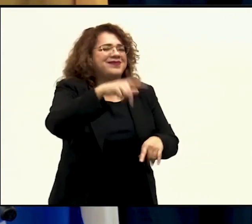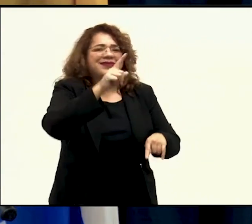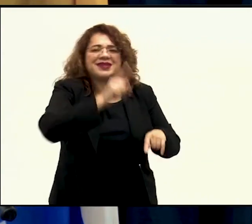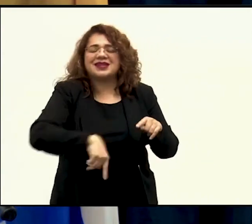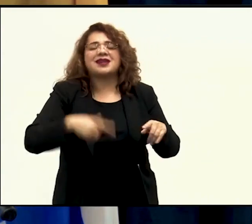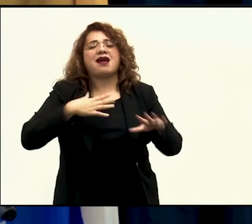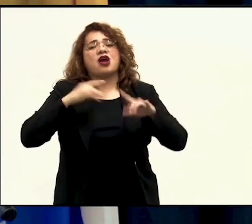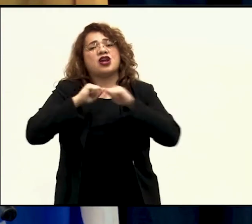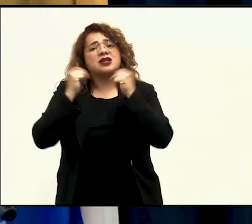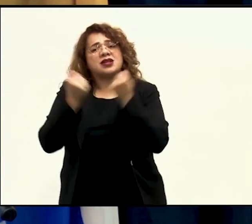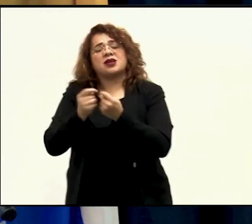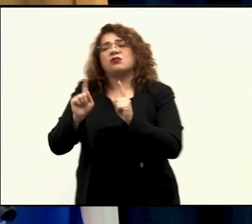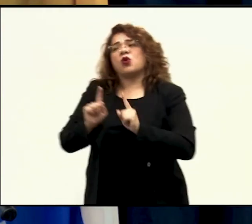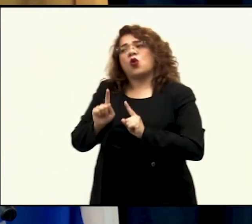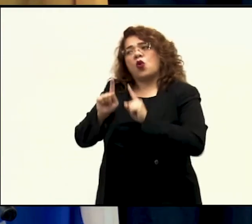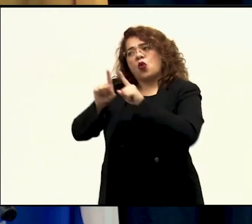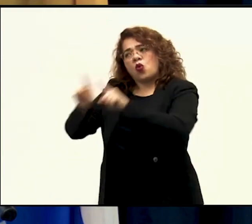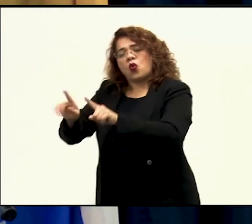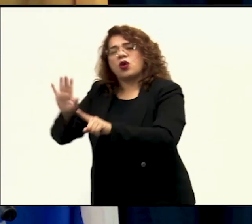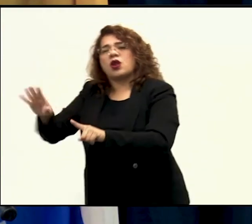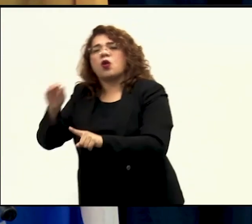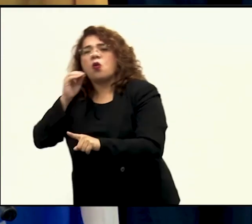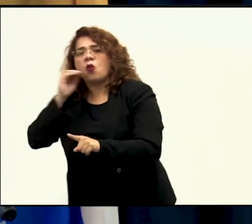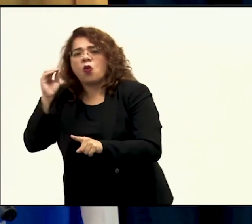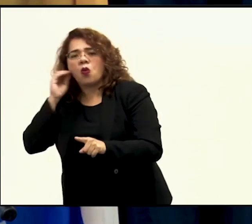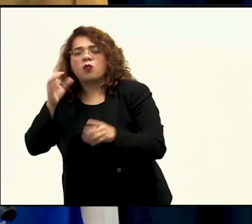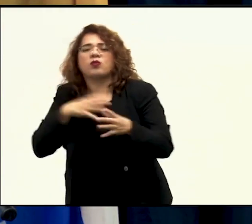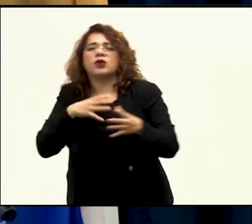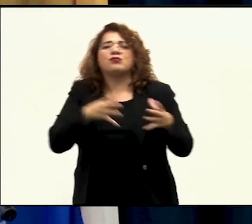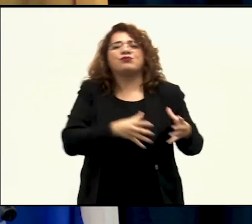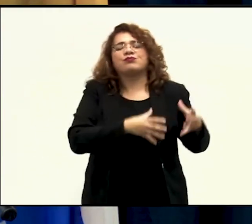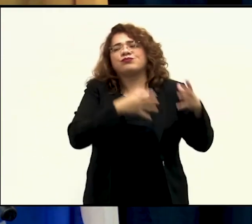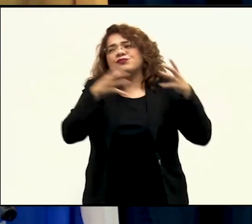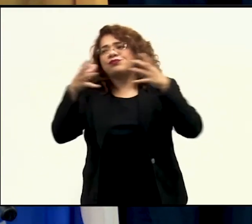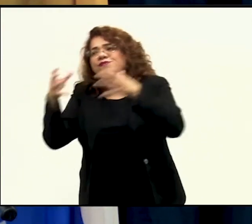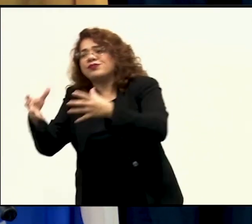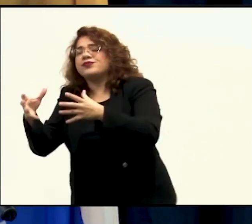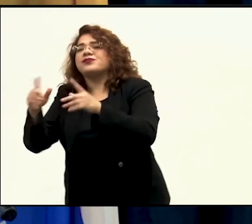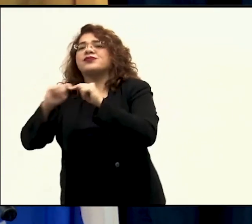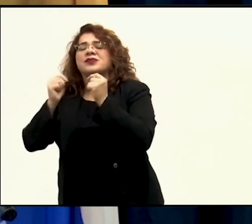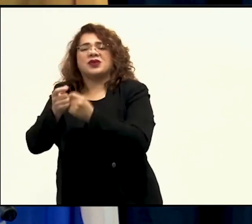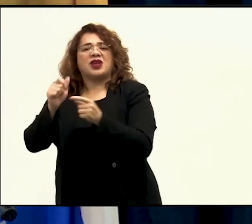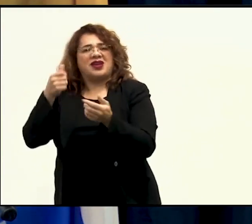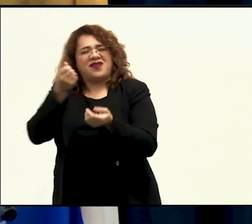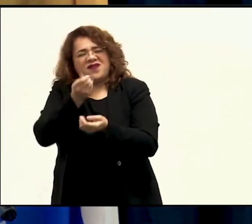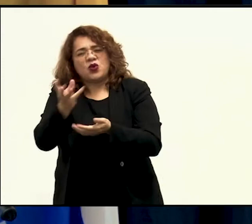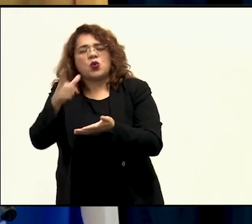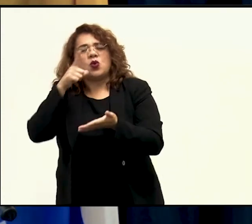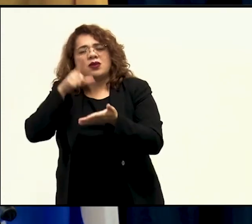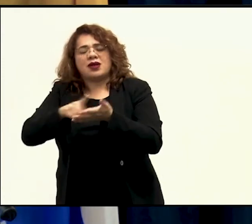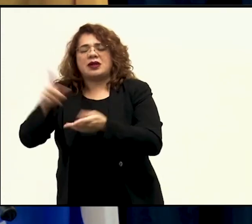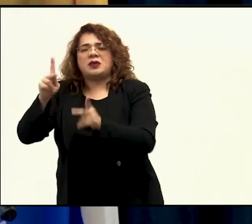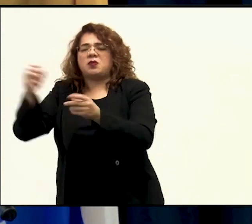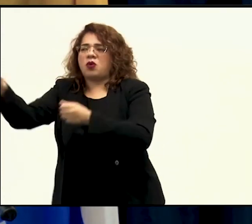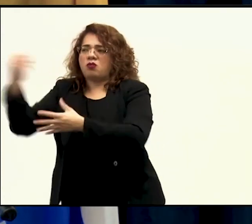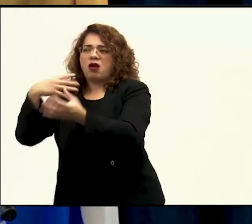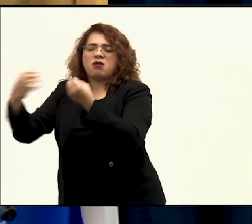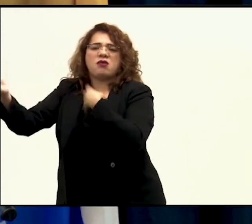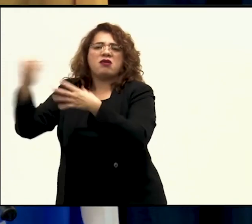or to their home and provide them with the vaccine. In fact, I received a few letters and notes from people are just so appreciative of our